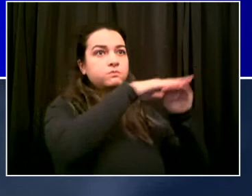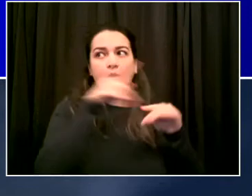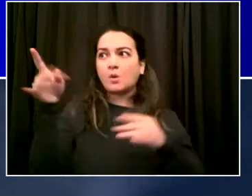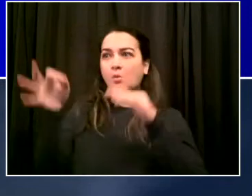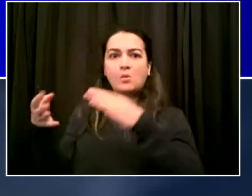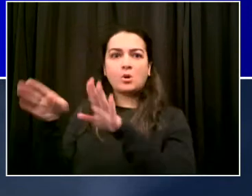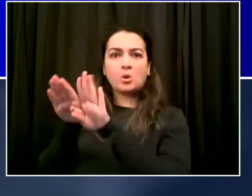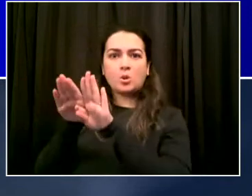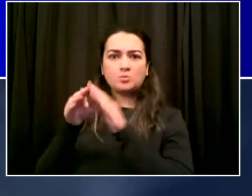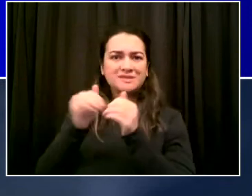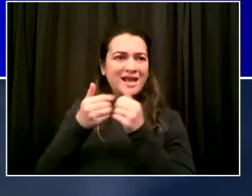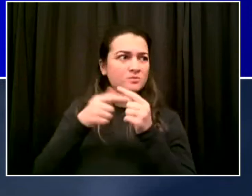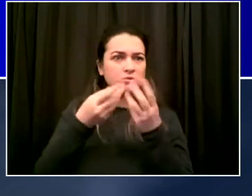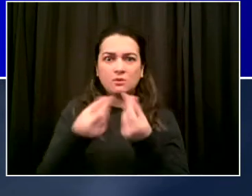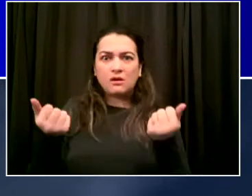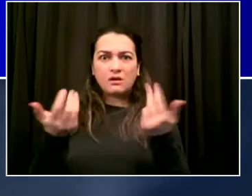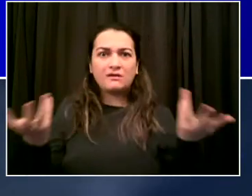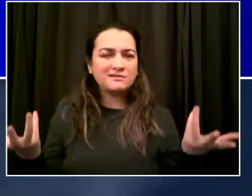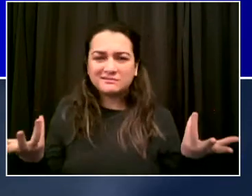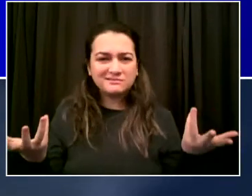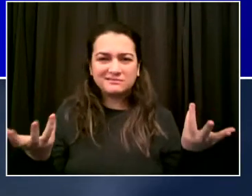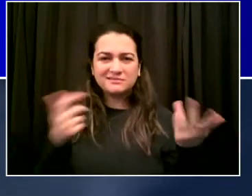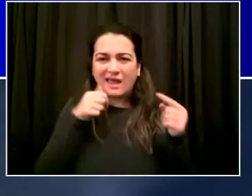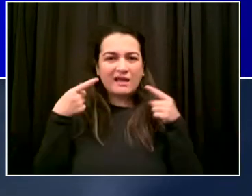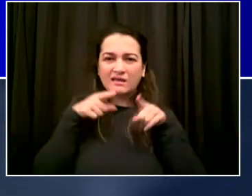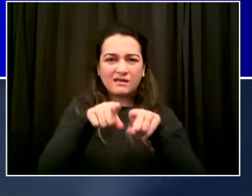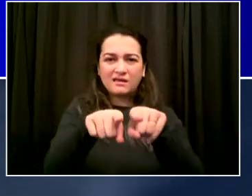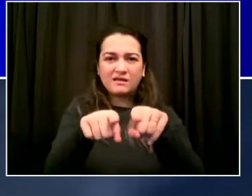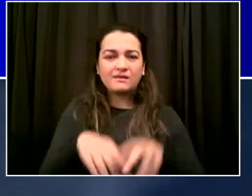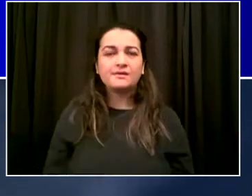TO STEP FORWARD TO BE JURORS. IF YOU GET A